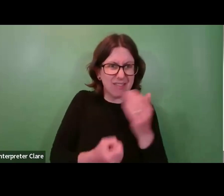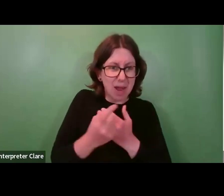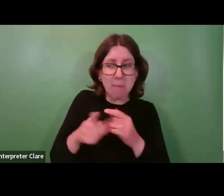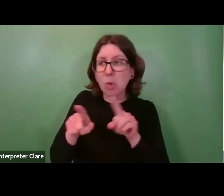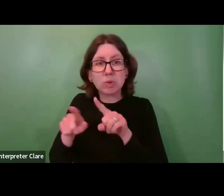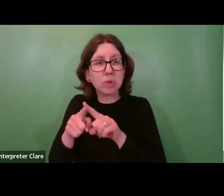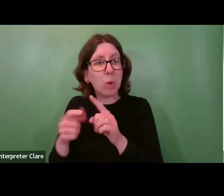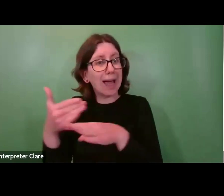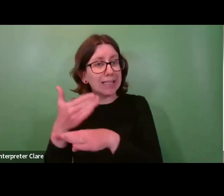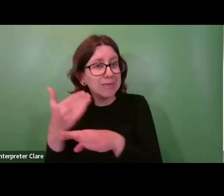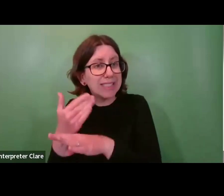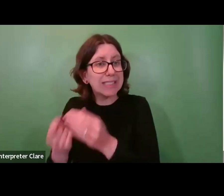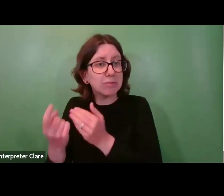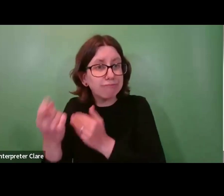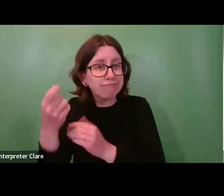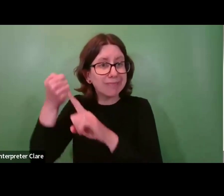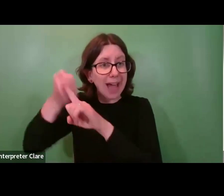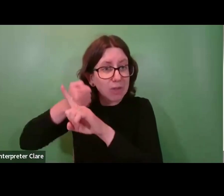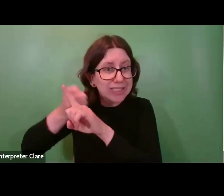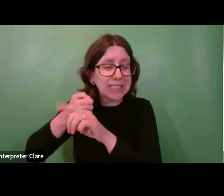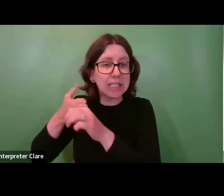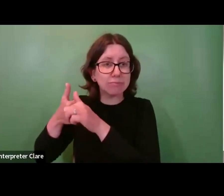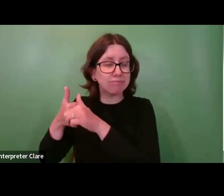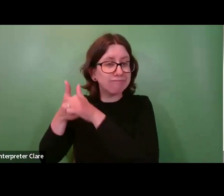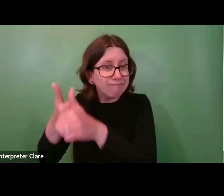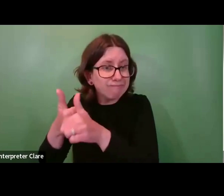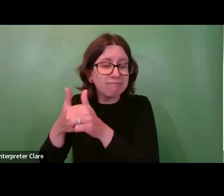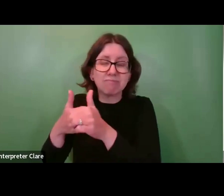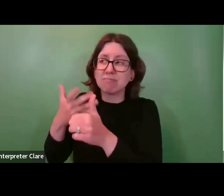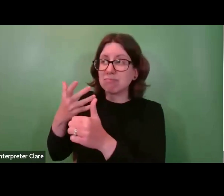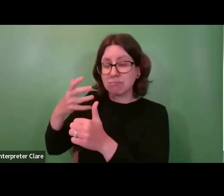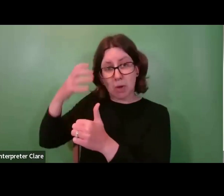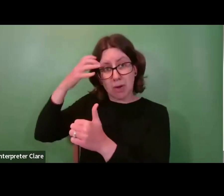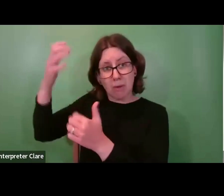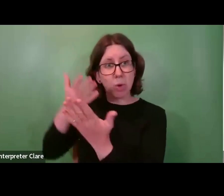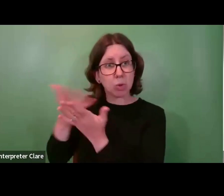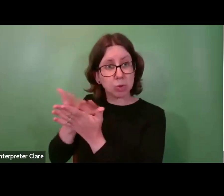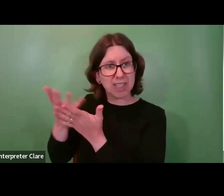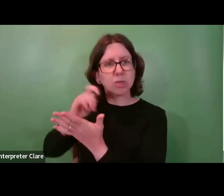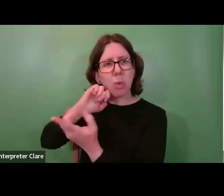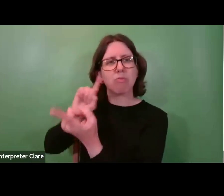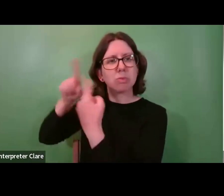We do advocacy work responding to government consultations on issues that really matter to our members.